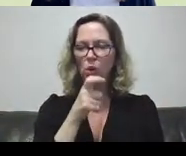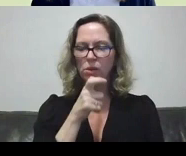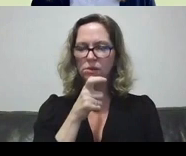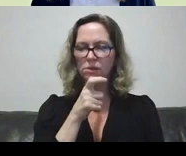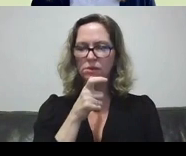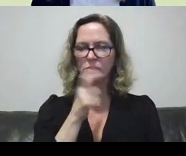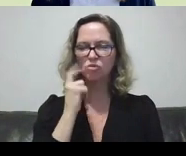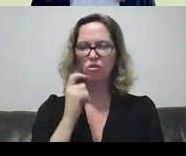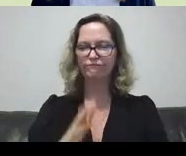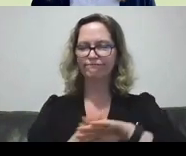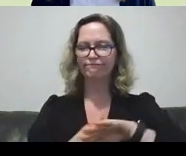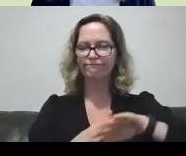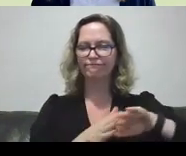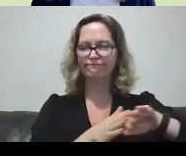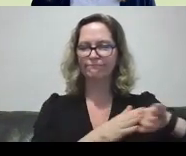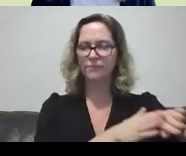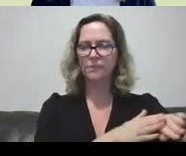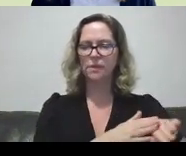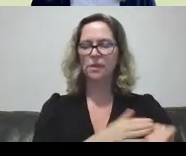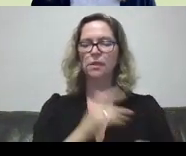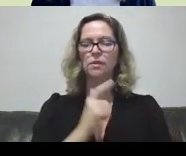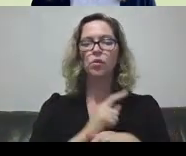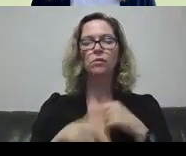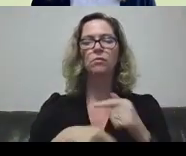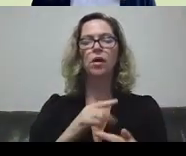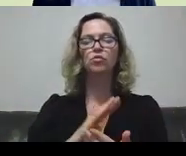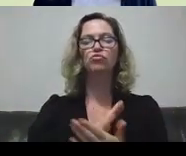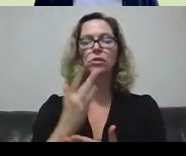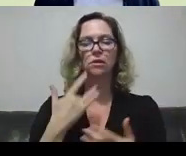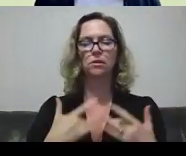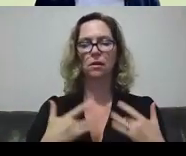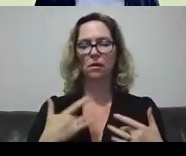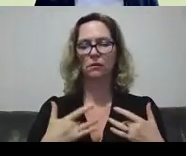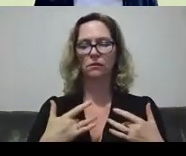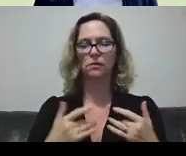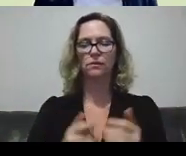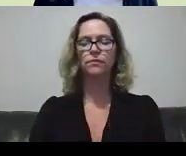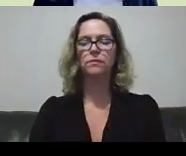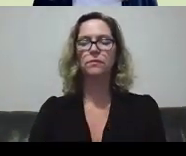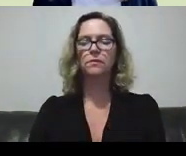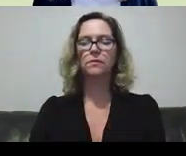that and talk in that real lifestyle so bets practice therapy typically